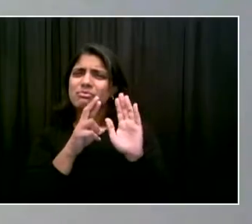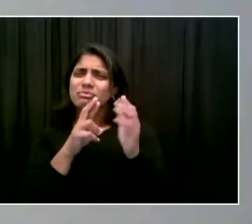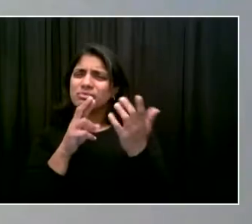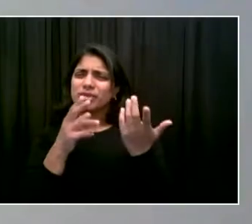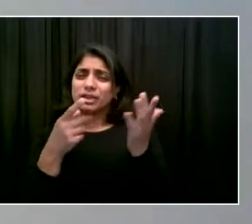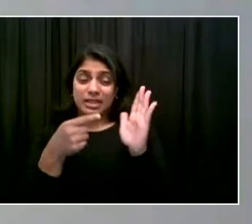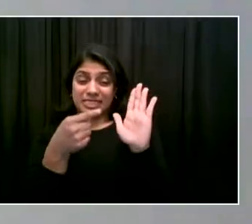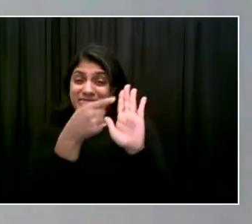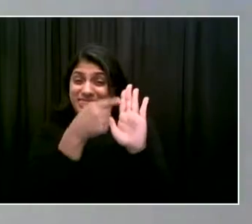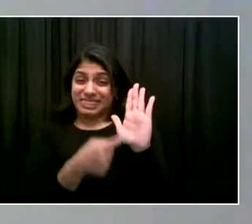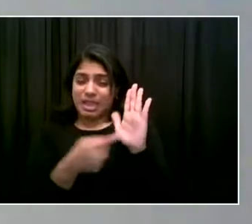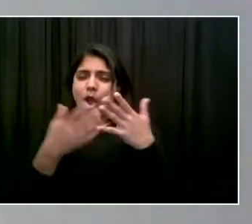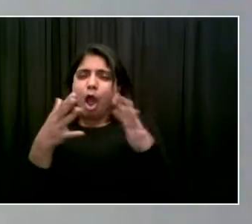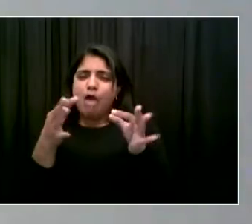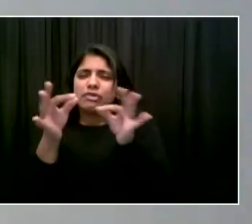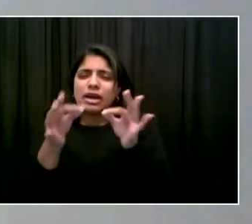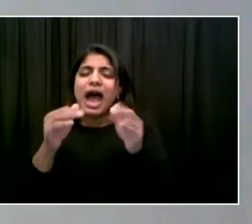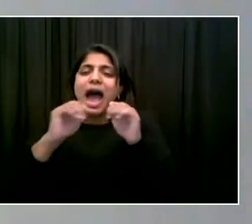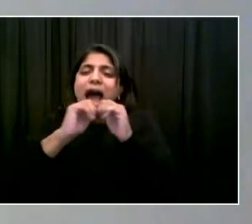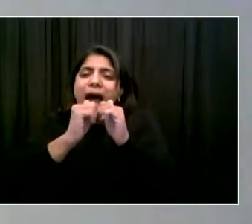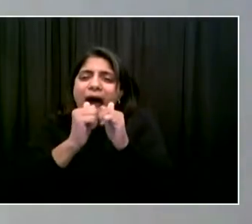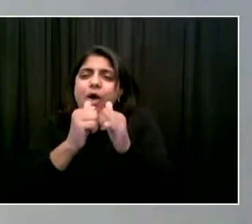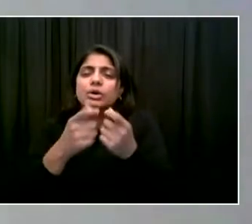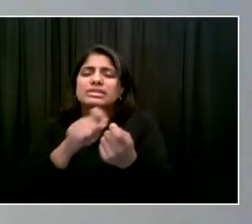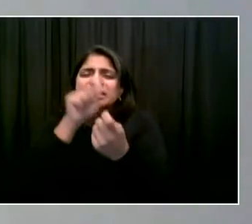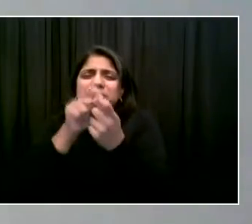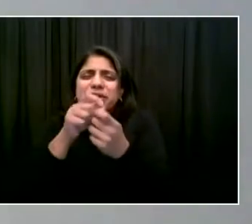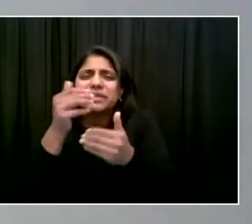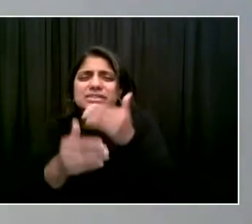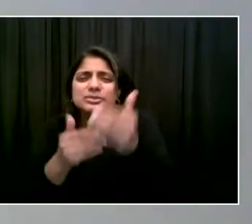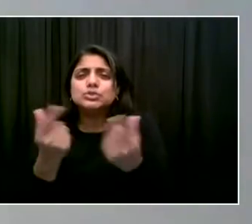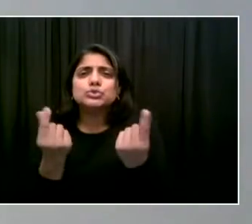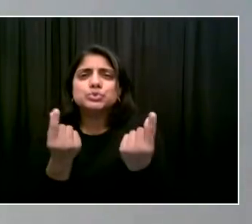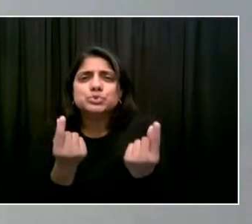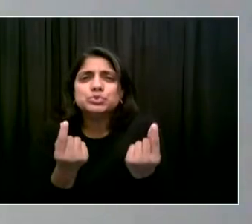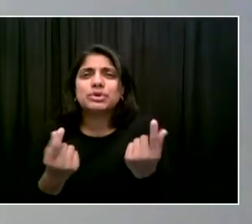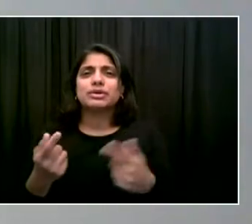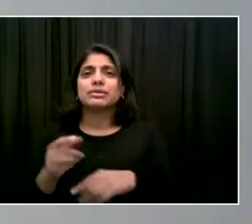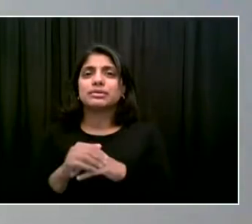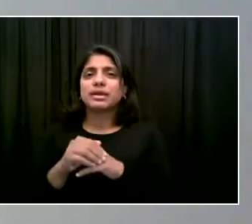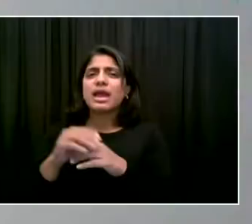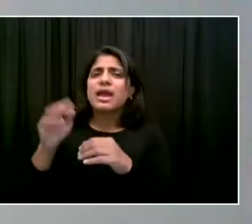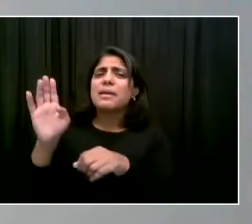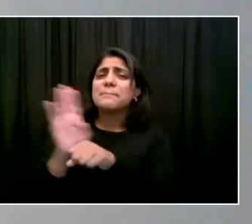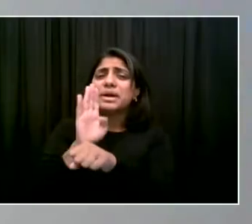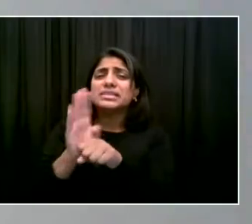LEARN MORE. THERE IS THE